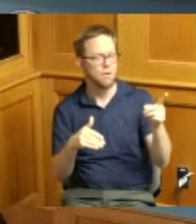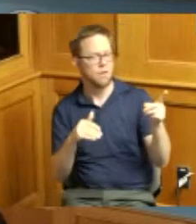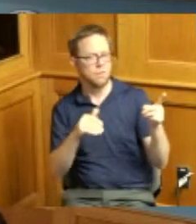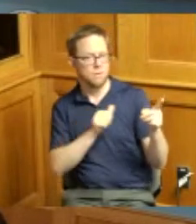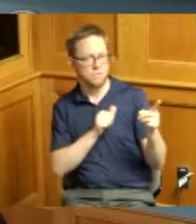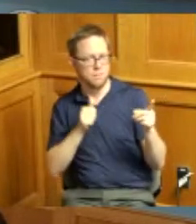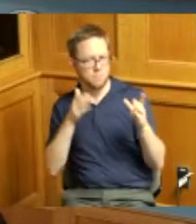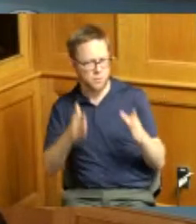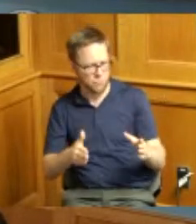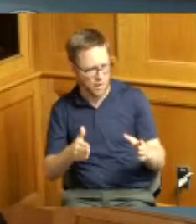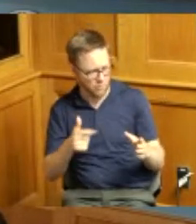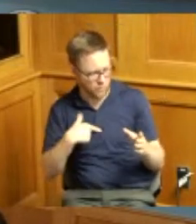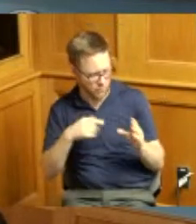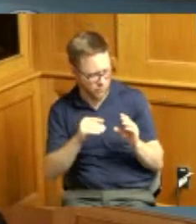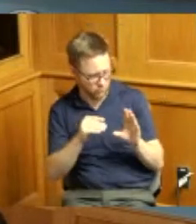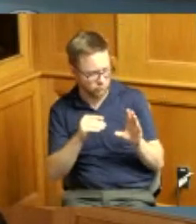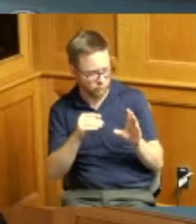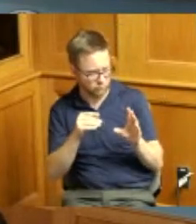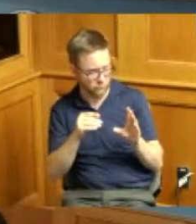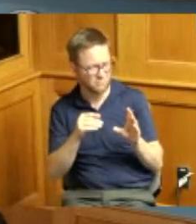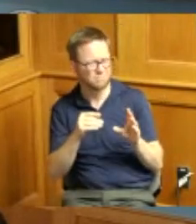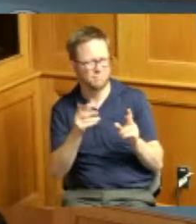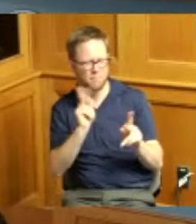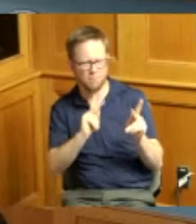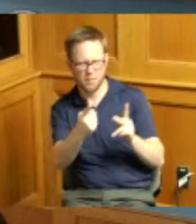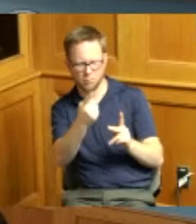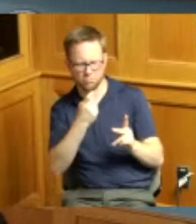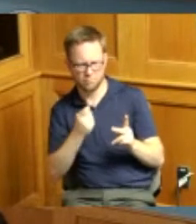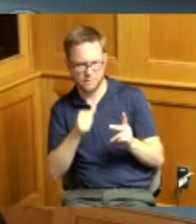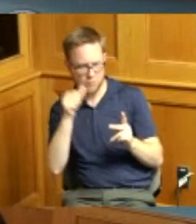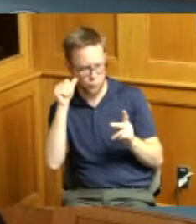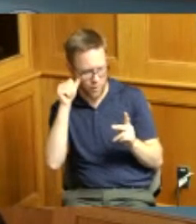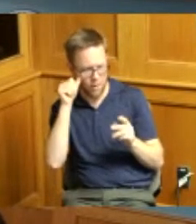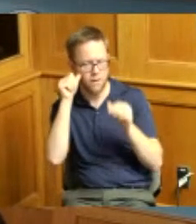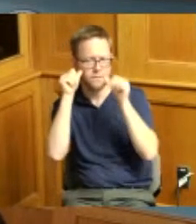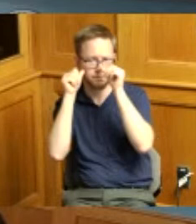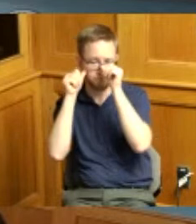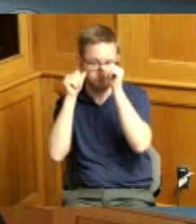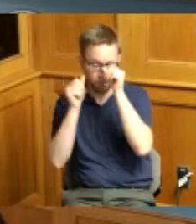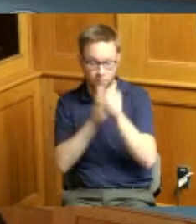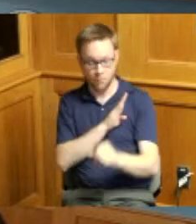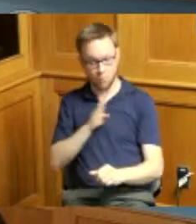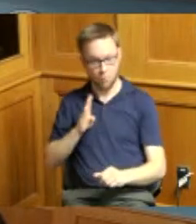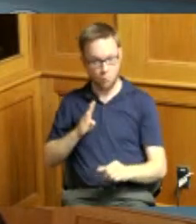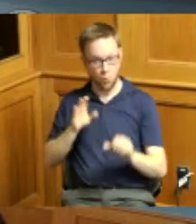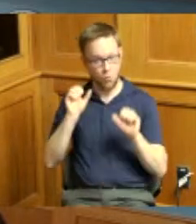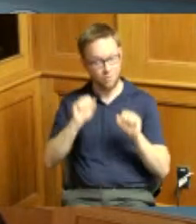some offices about this there was some question yesterday as to whether the Board could waive that